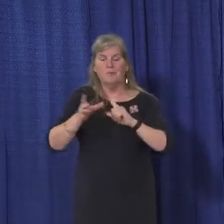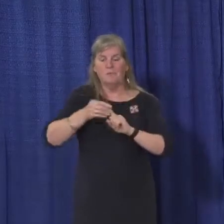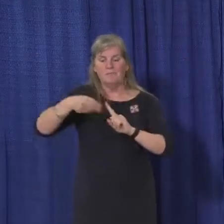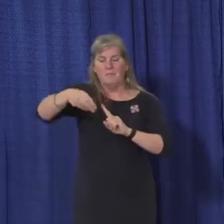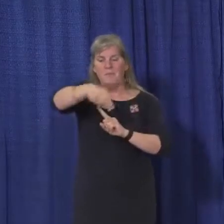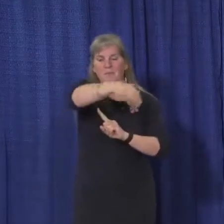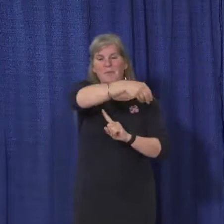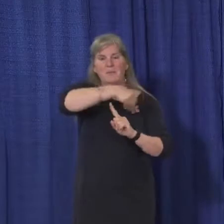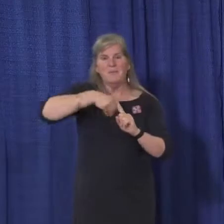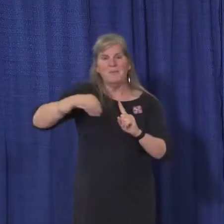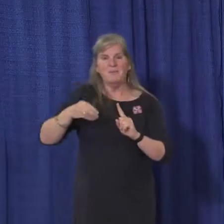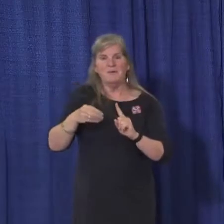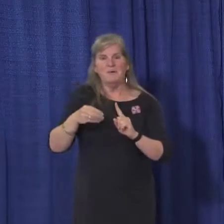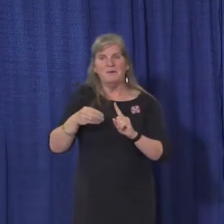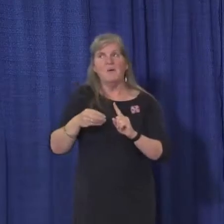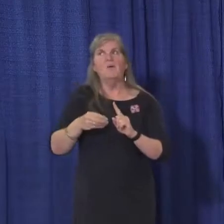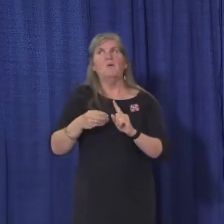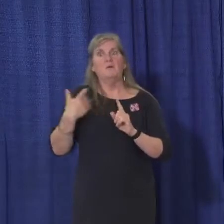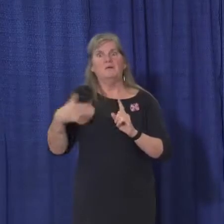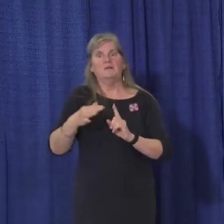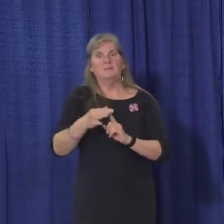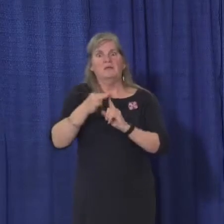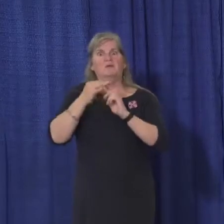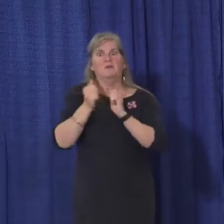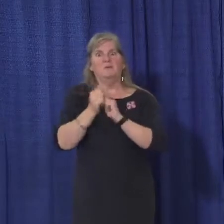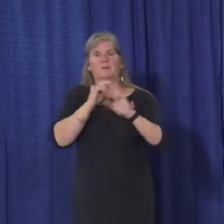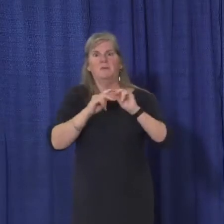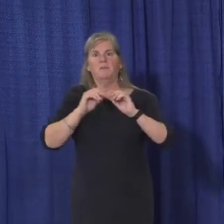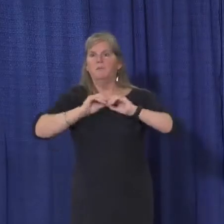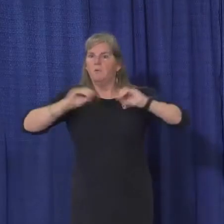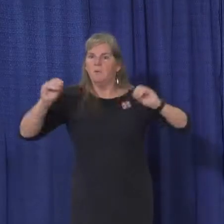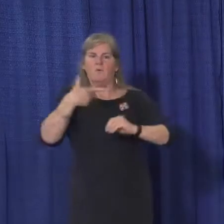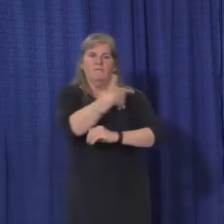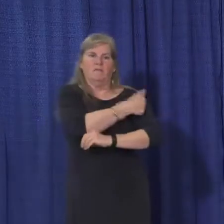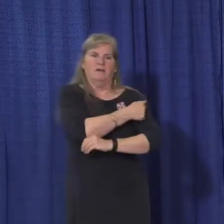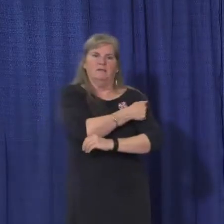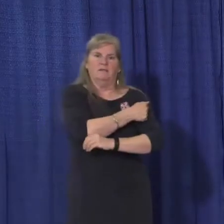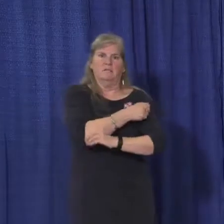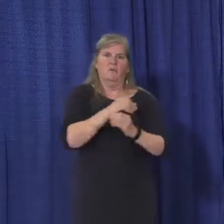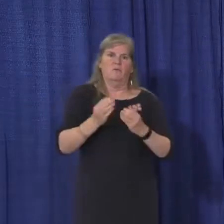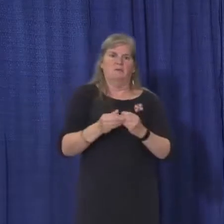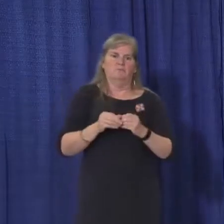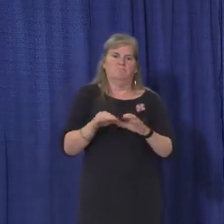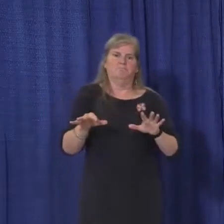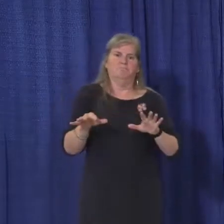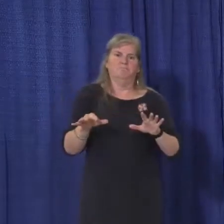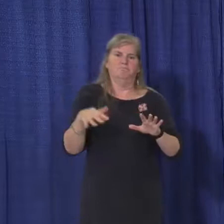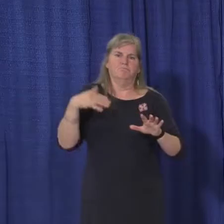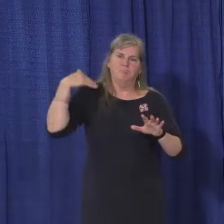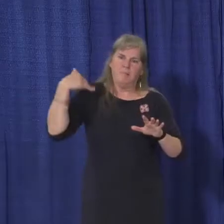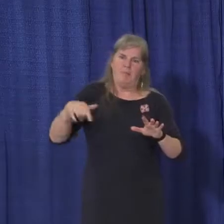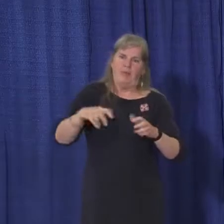people particularly now.